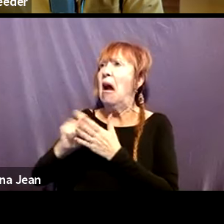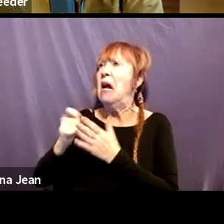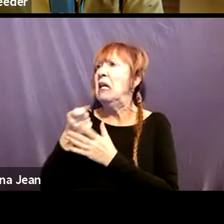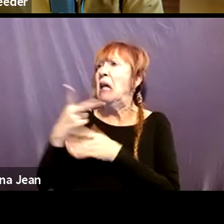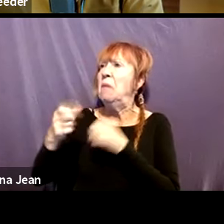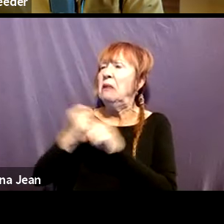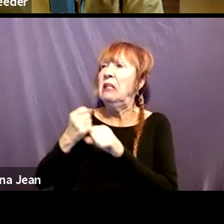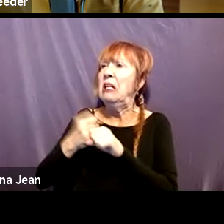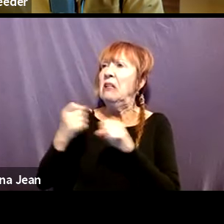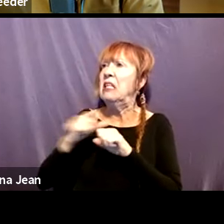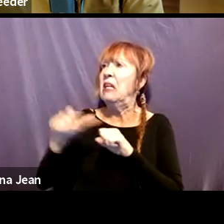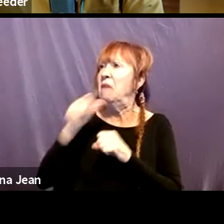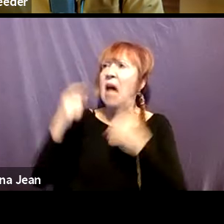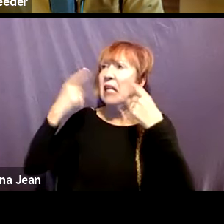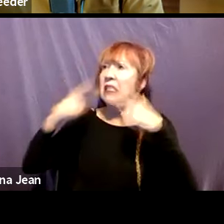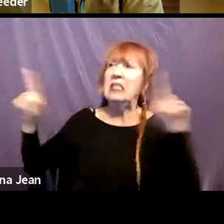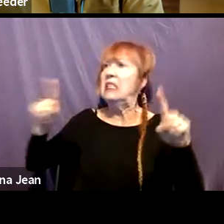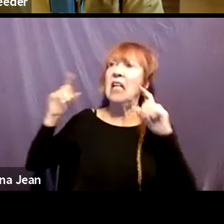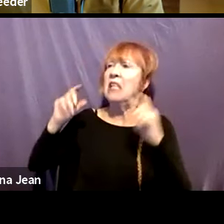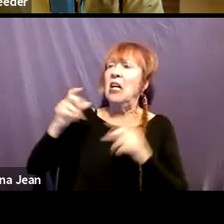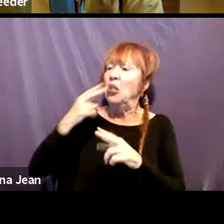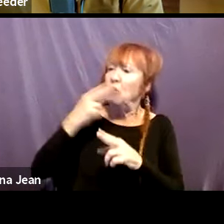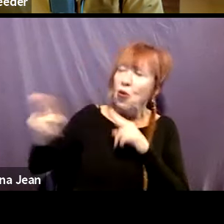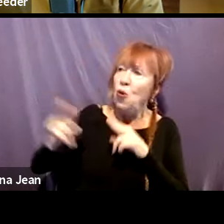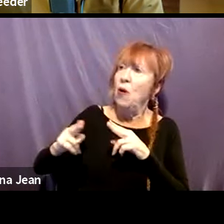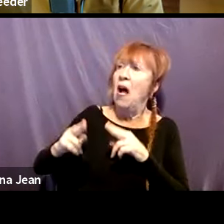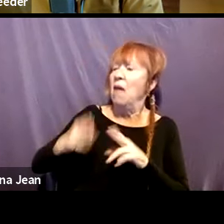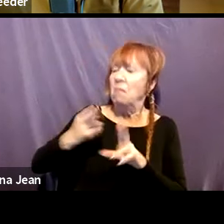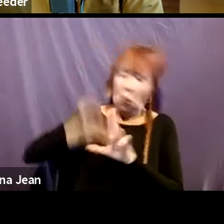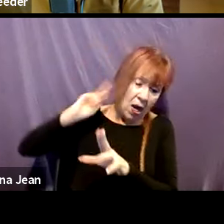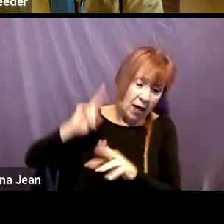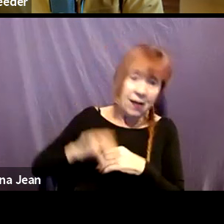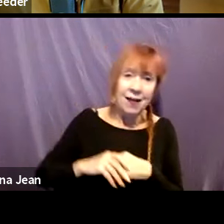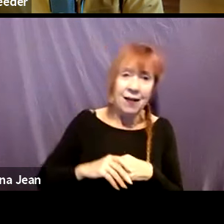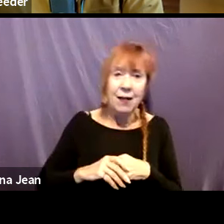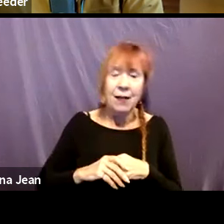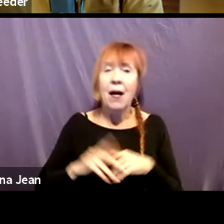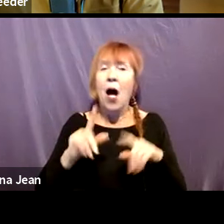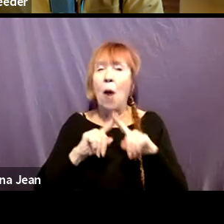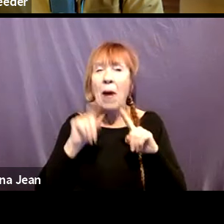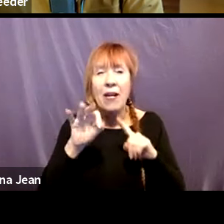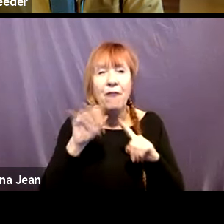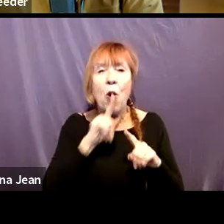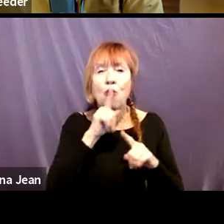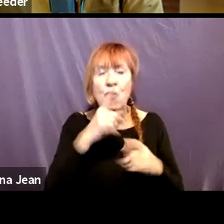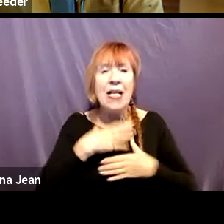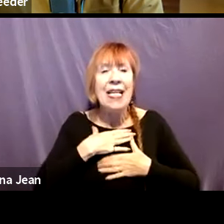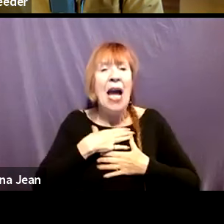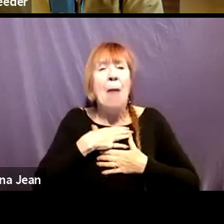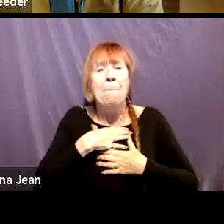There's so much clutter out there, but if you're really passionate about this, you never know how your dream is gonna happen.